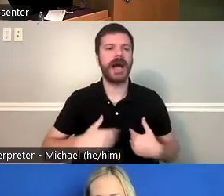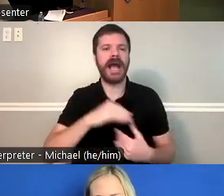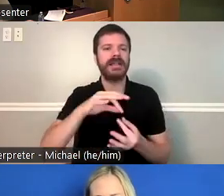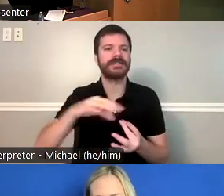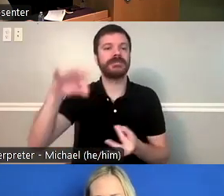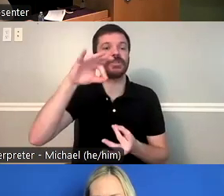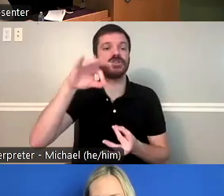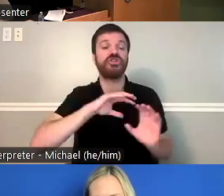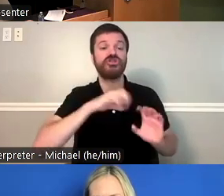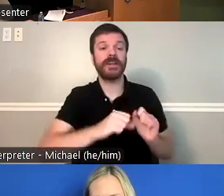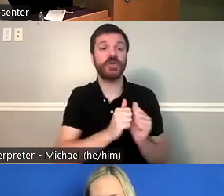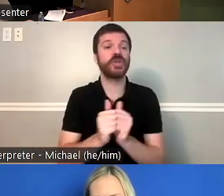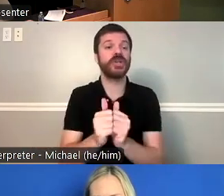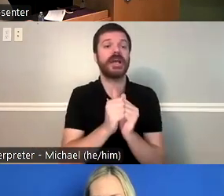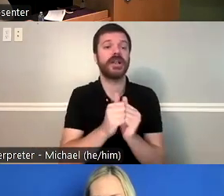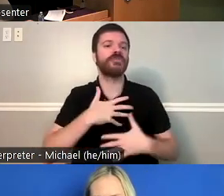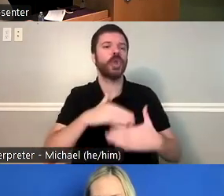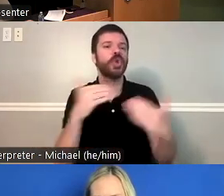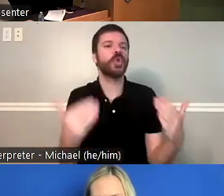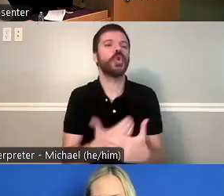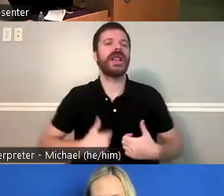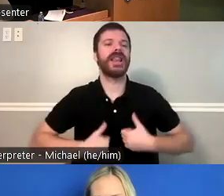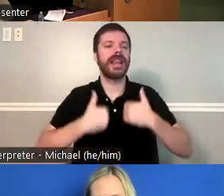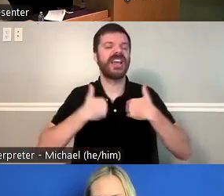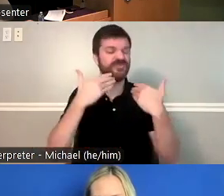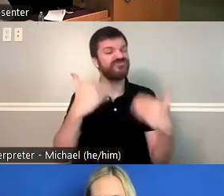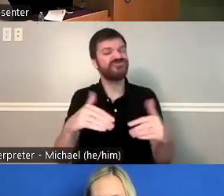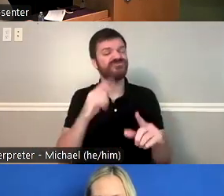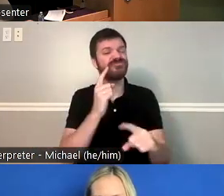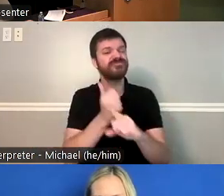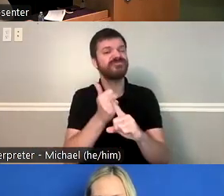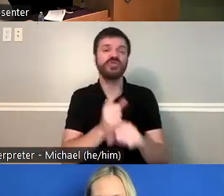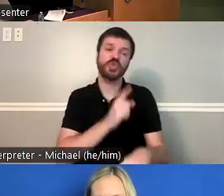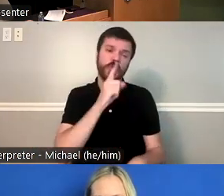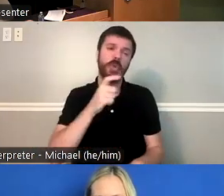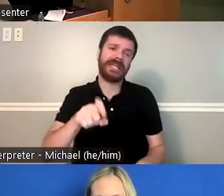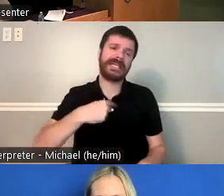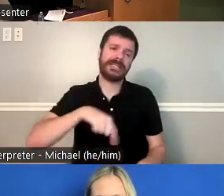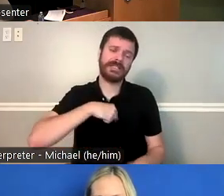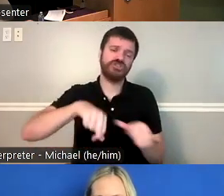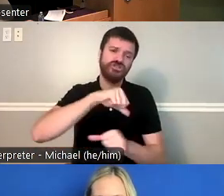together breathes new life and that's really true that we need each other and depend on each other